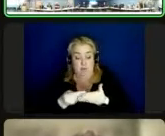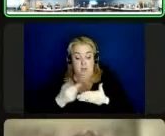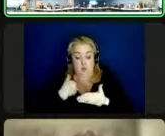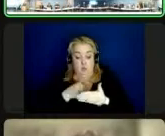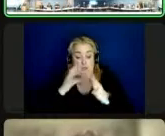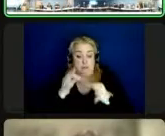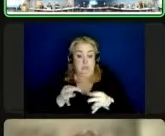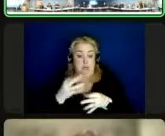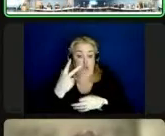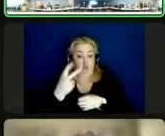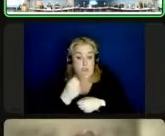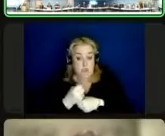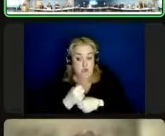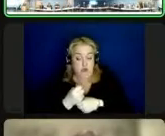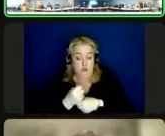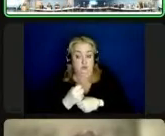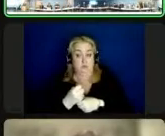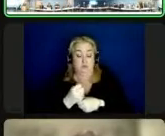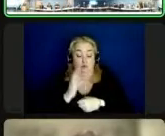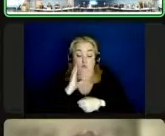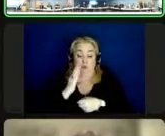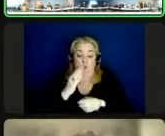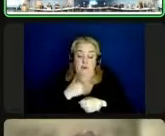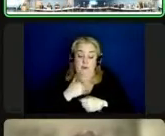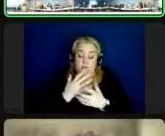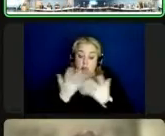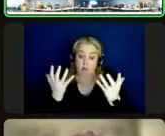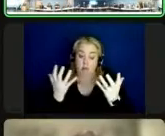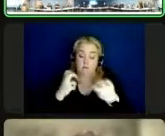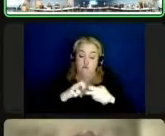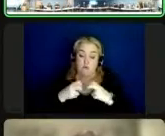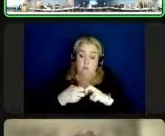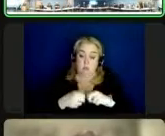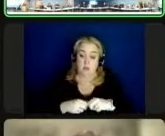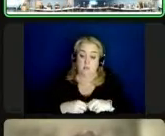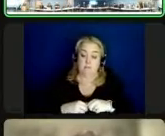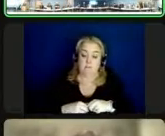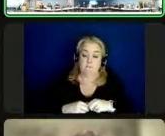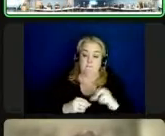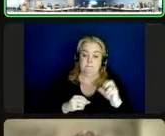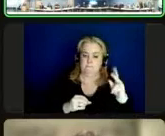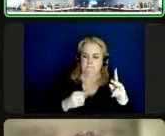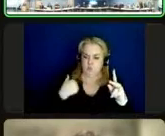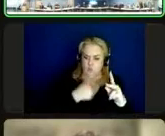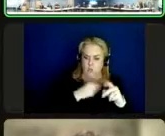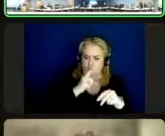REVENUE OPTIONS AND WE DON'T DO SOMETHING FOR